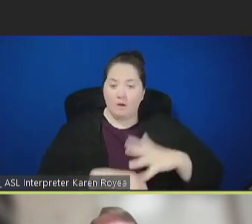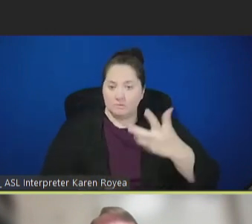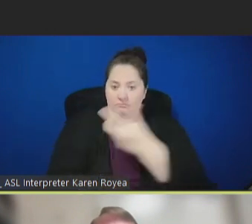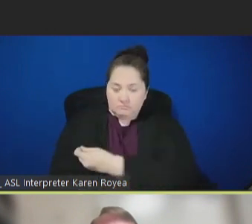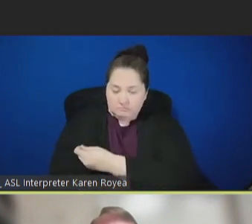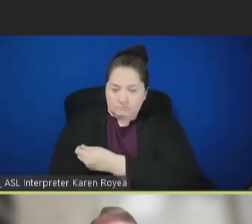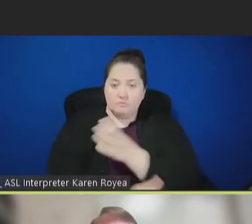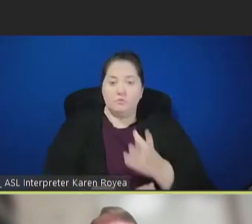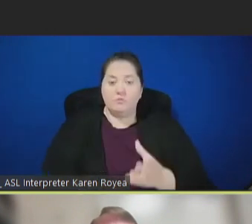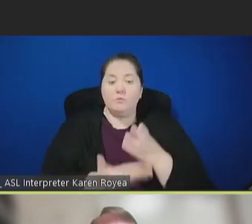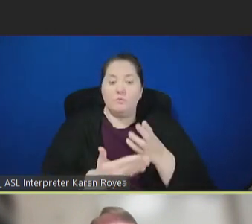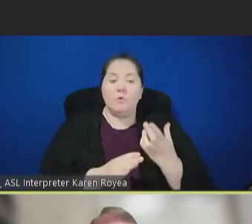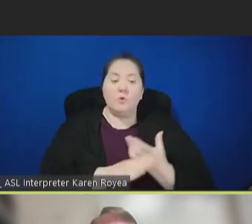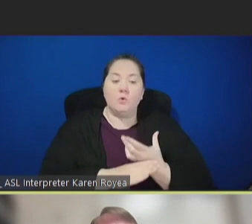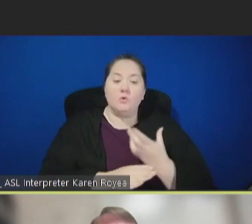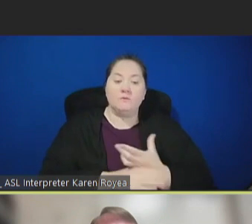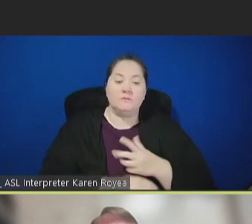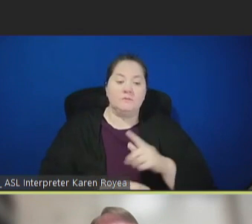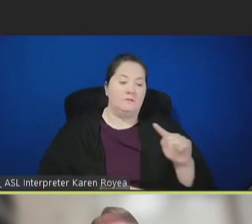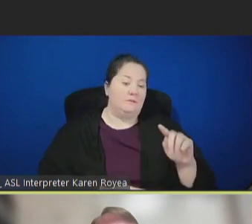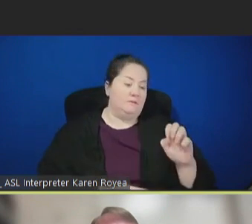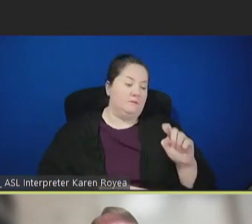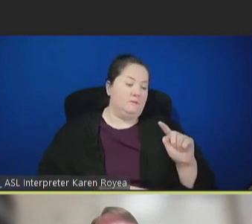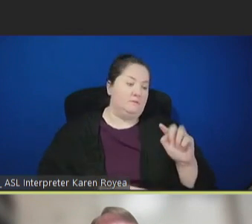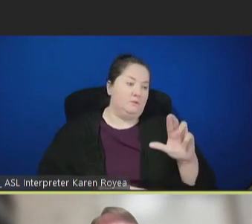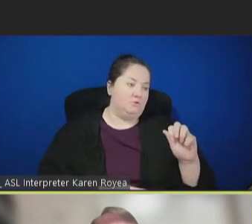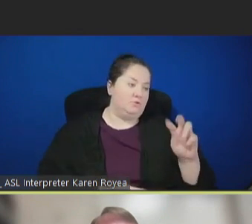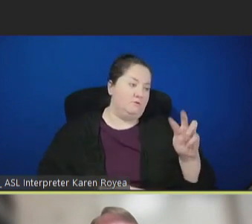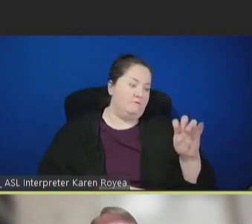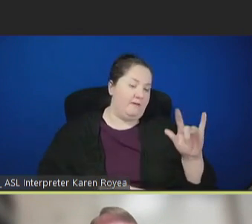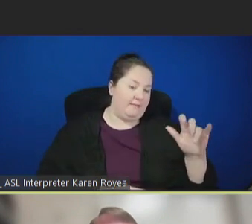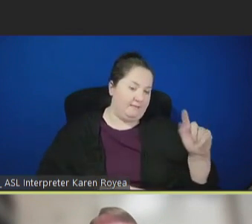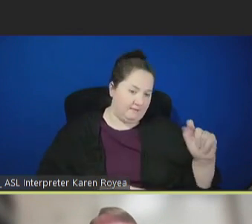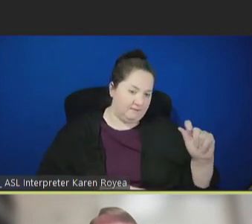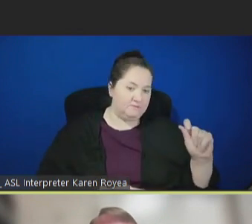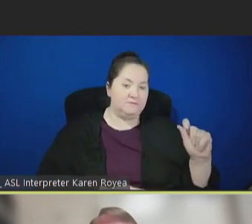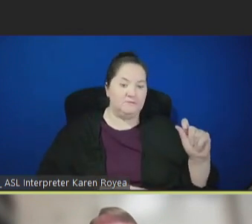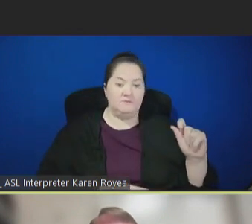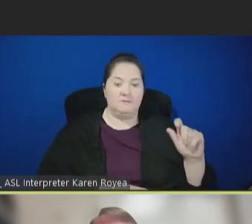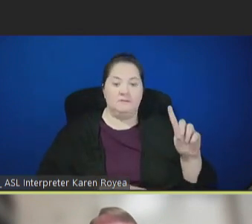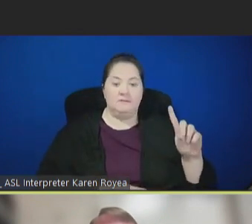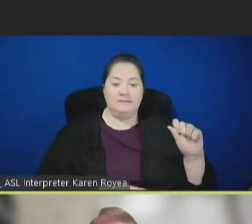the use of a tetravalent live attenuated dengue vaccine in areas with high dengue